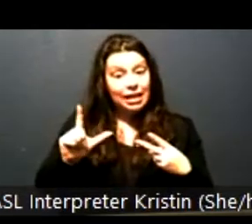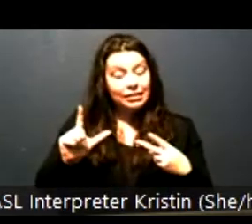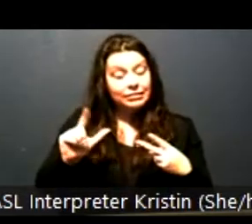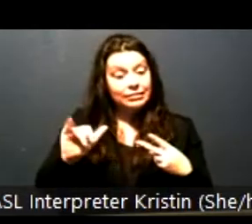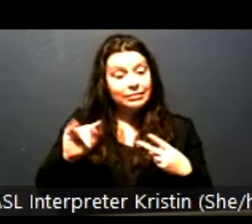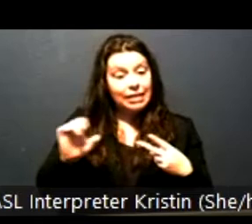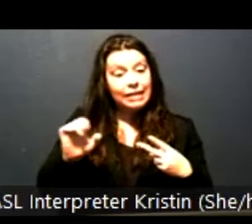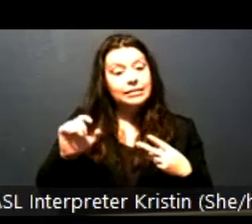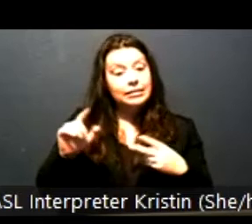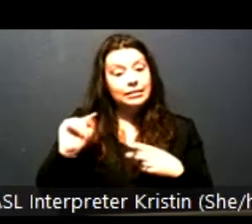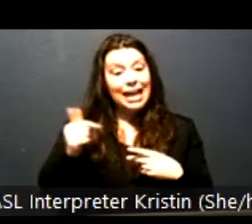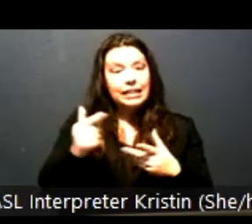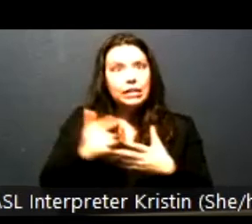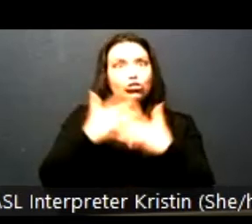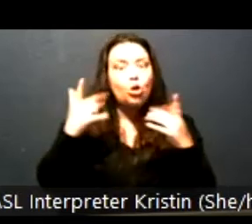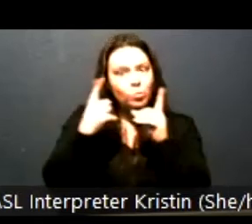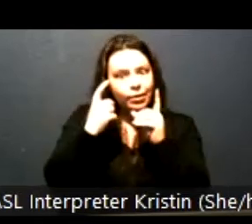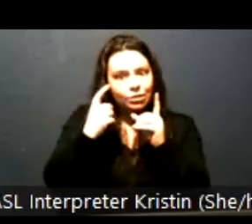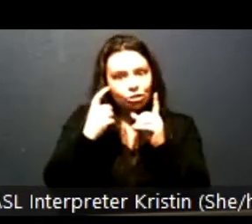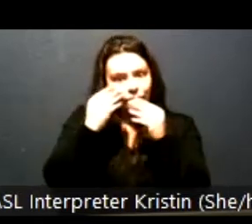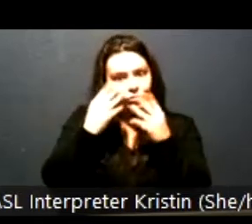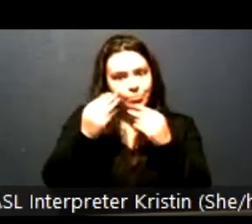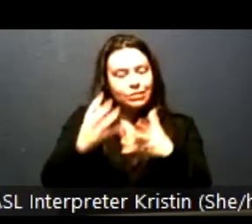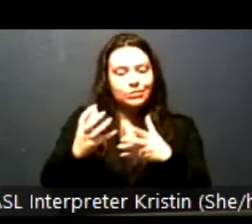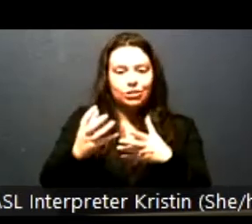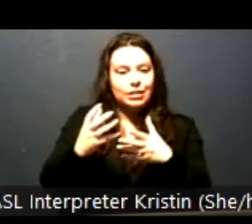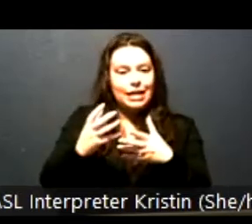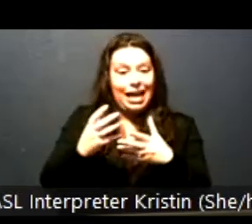kind of pinging, or sending you, information in real time so that you can see where these